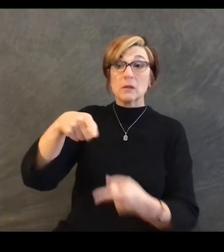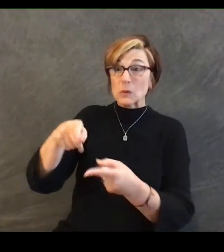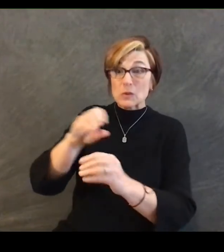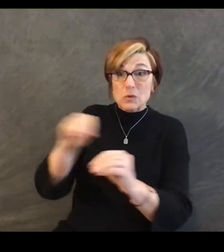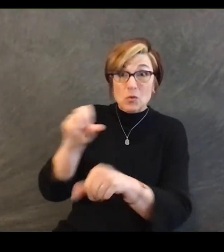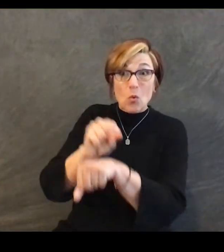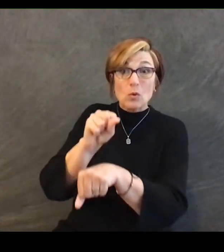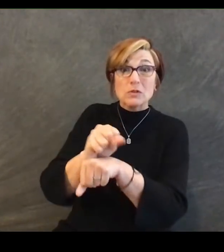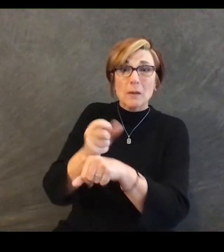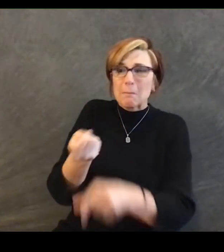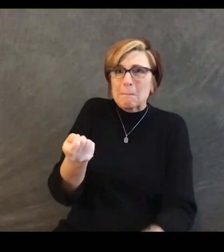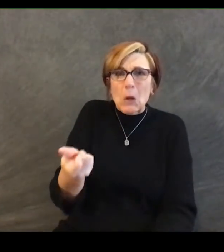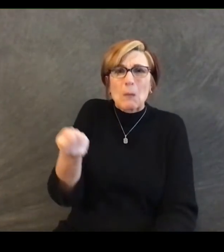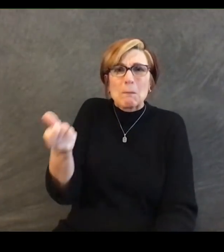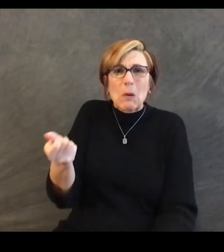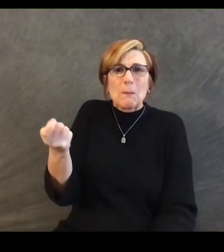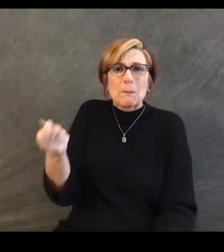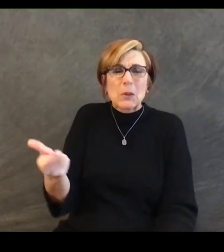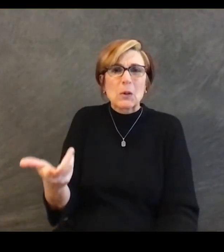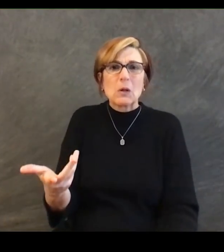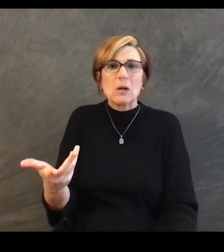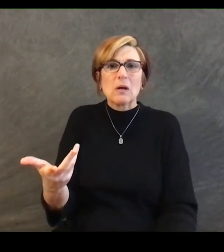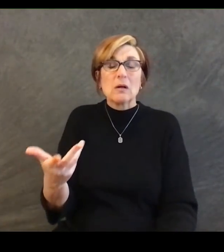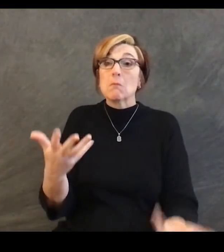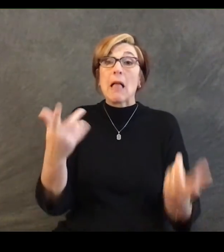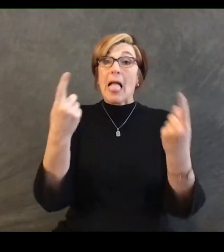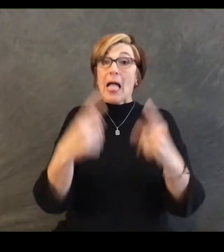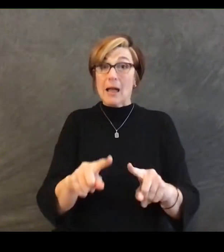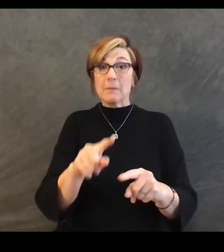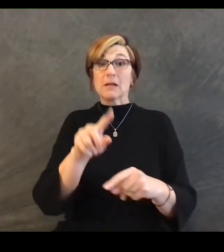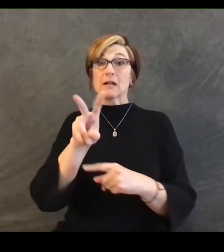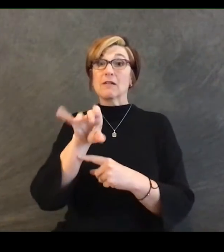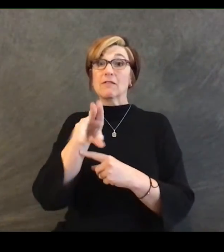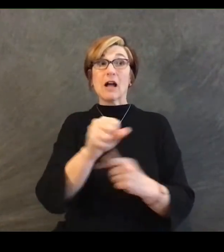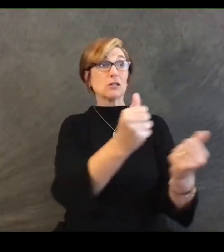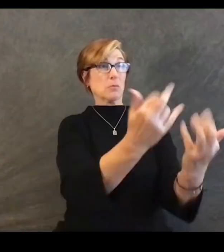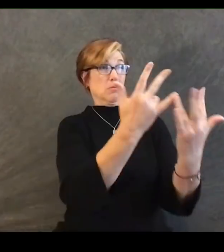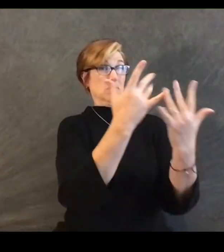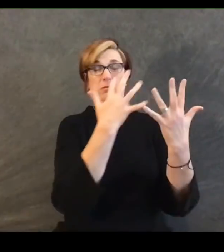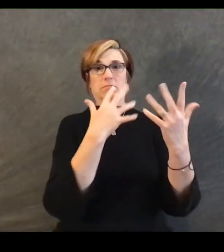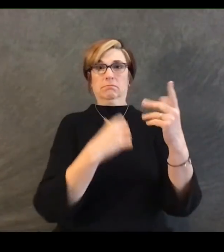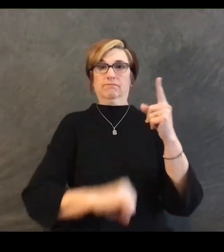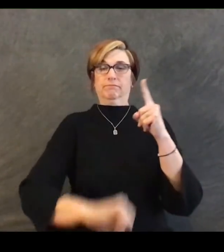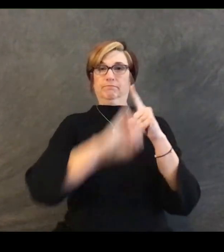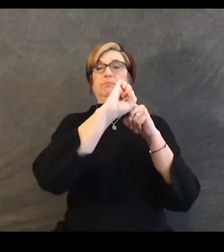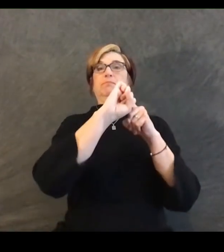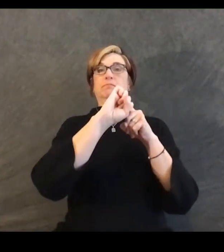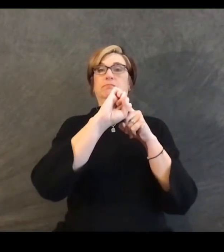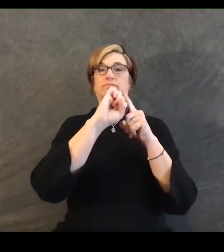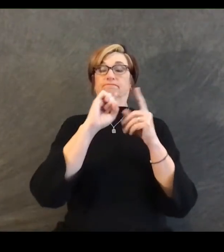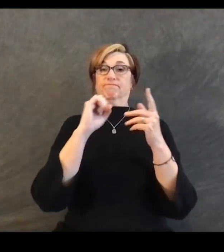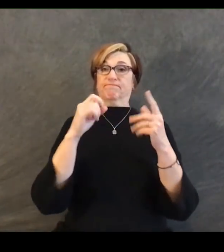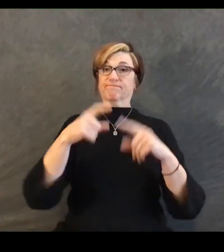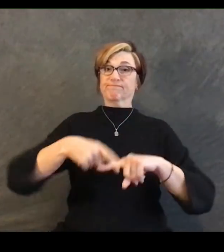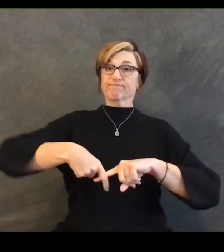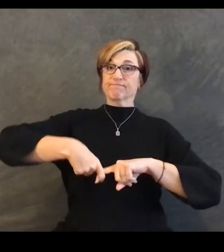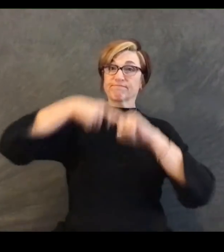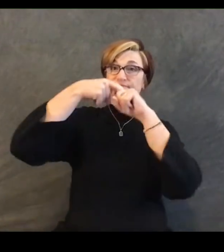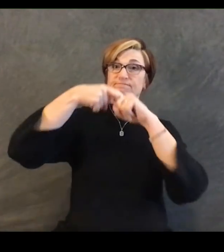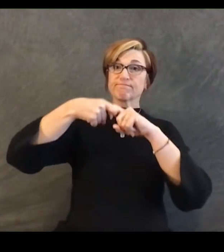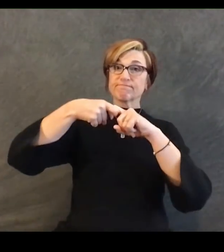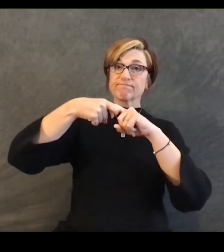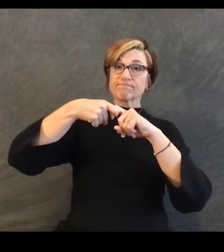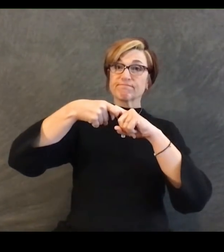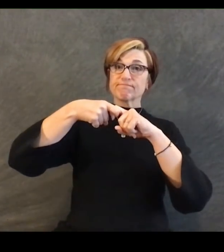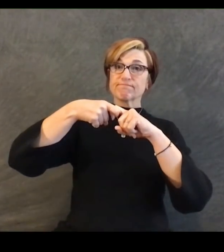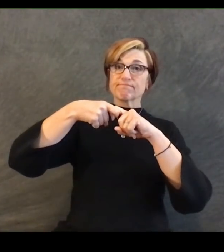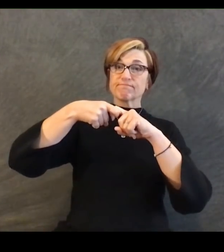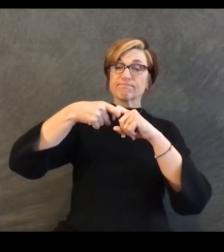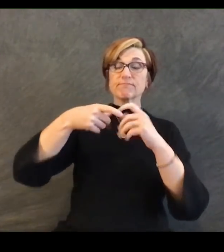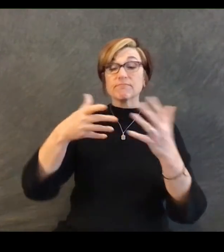have no choice but to close it up just as Americans have always done they will